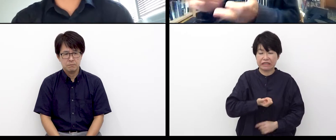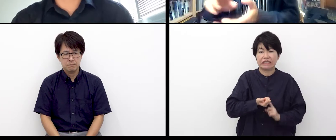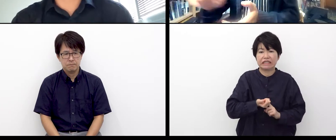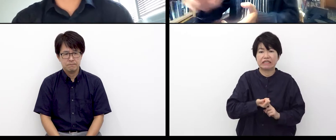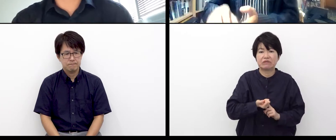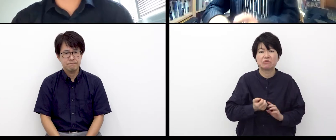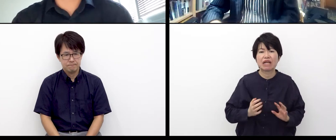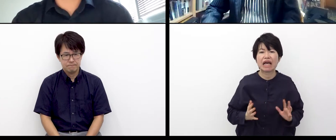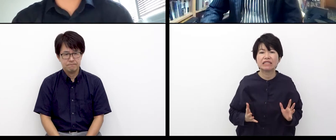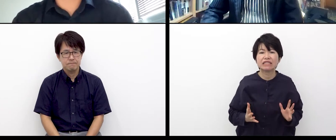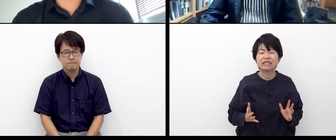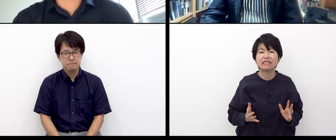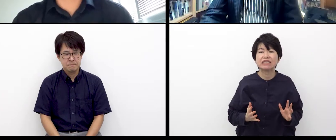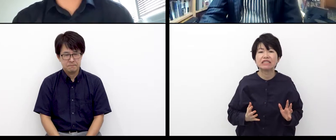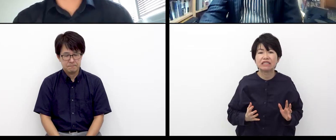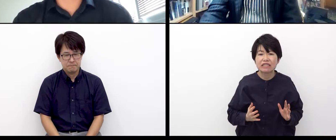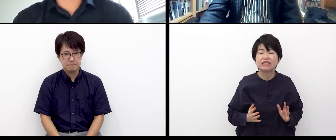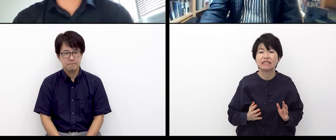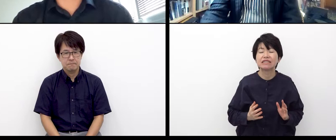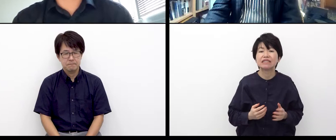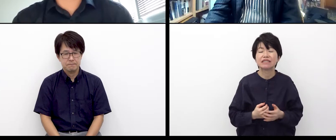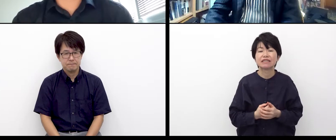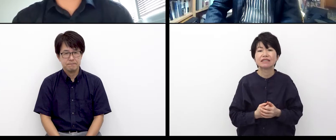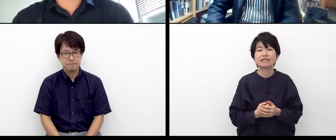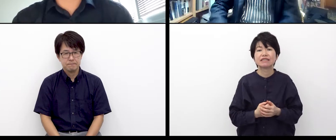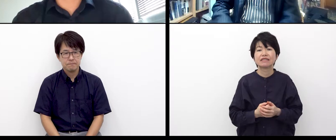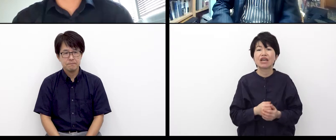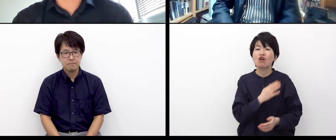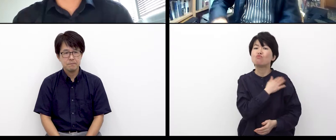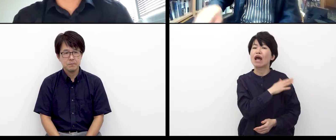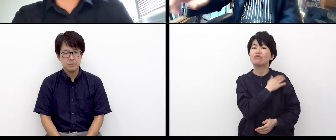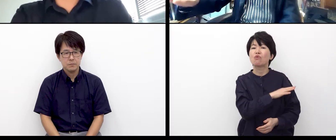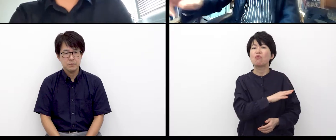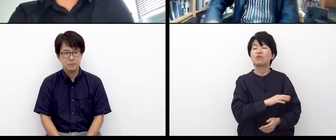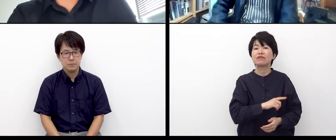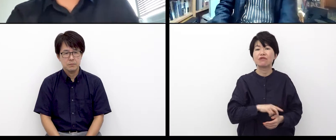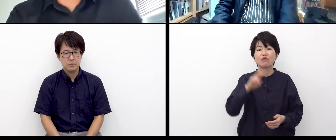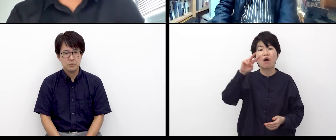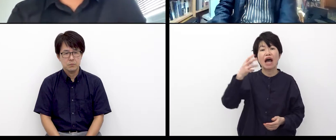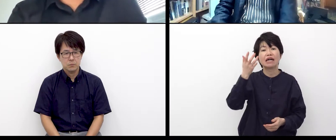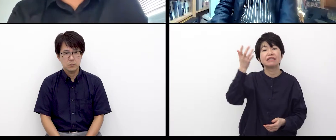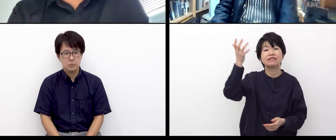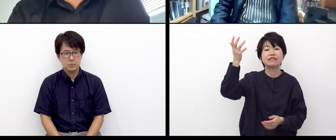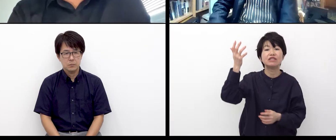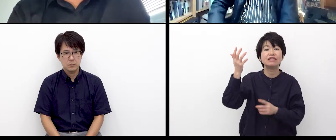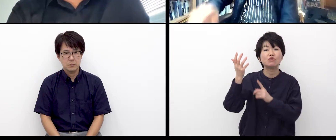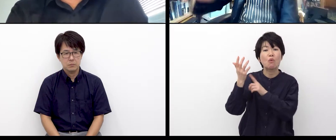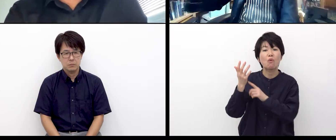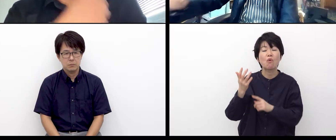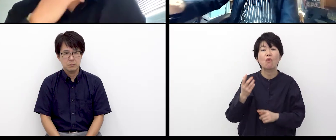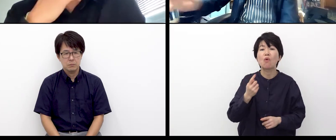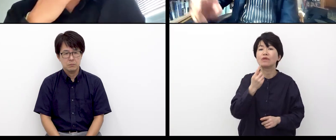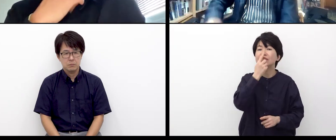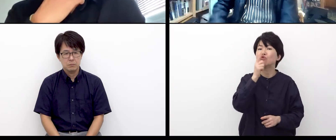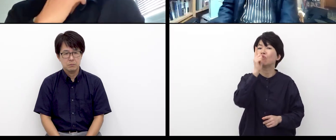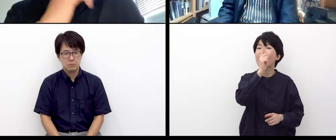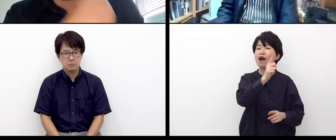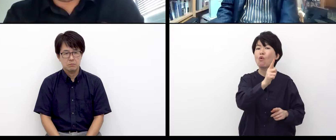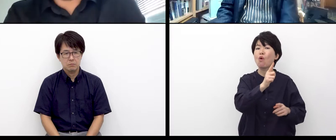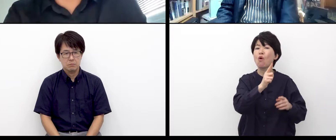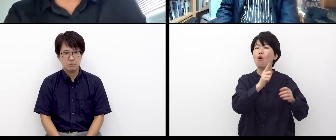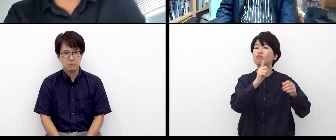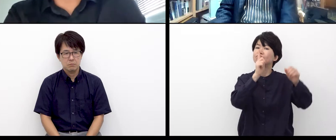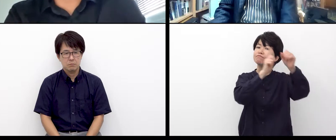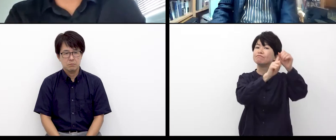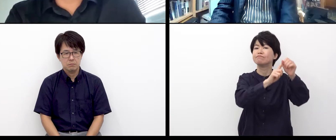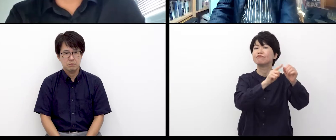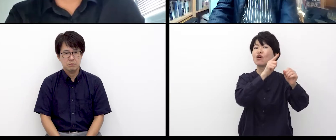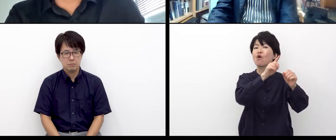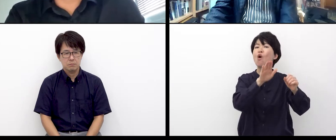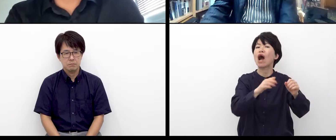They have such a gap. Pride is, in short, dependent on their ideal figure.